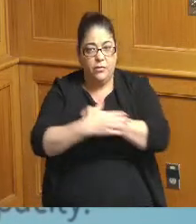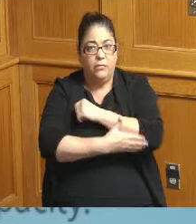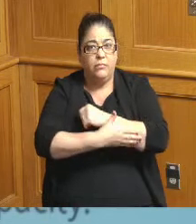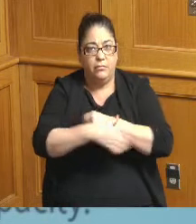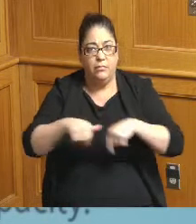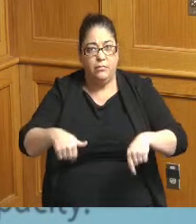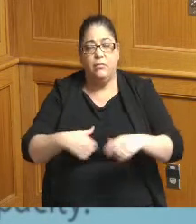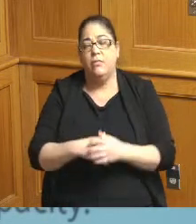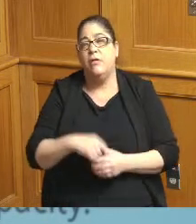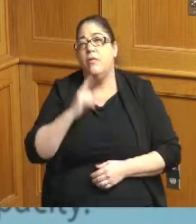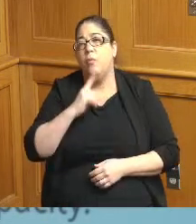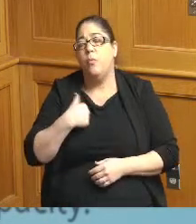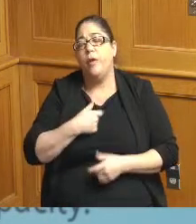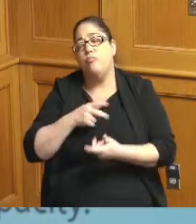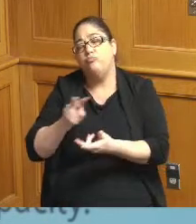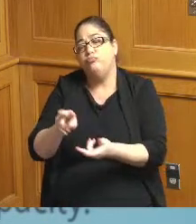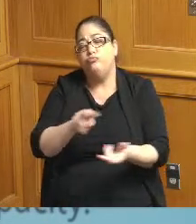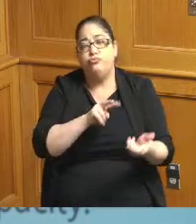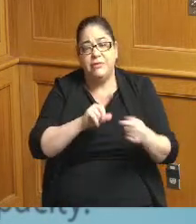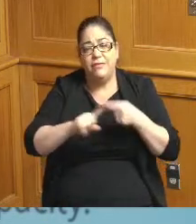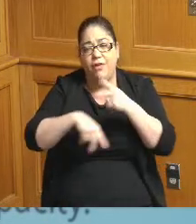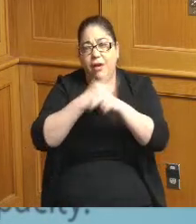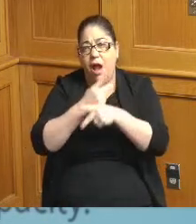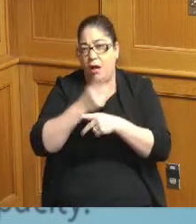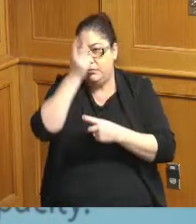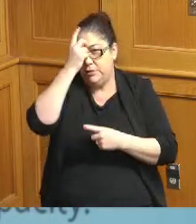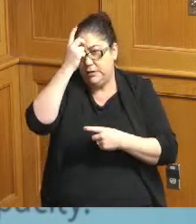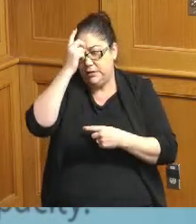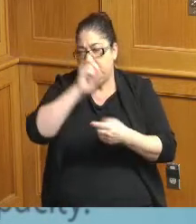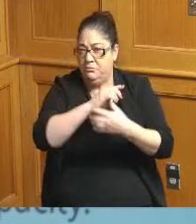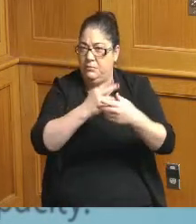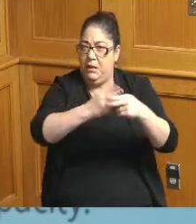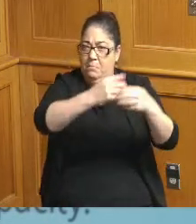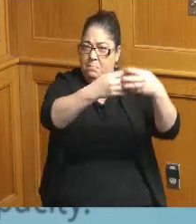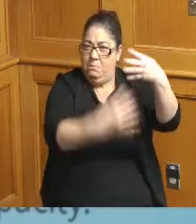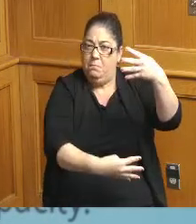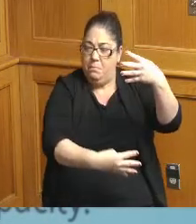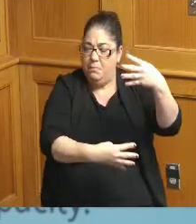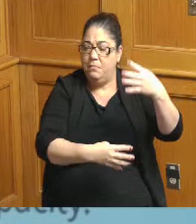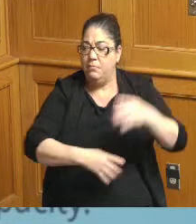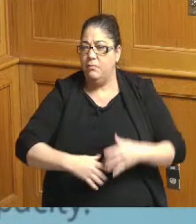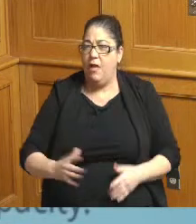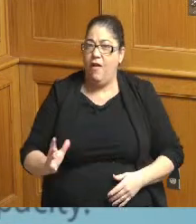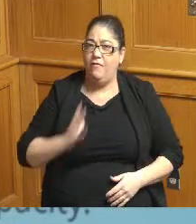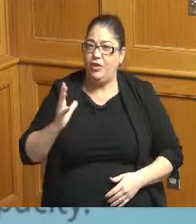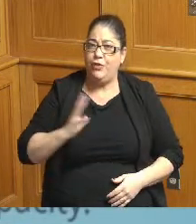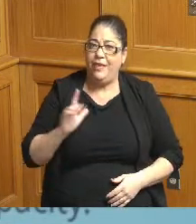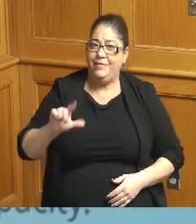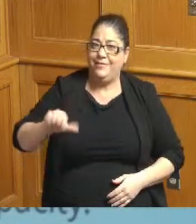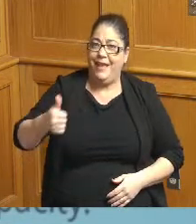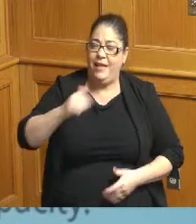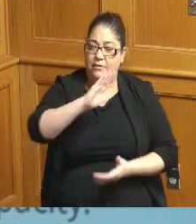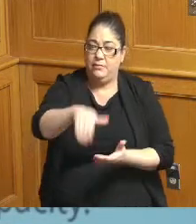continues to monitor a variety of disease diseases internationally there are officially 10 centers of